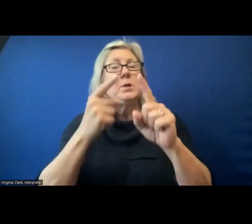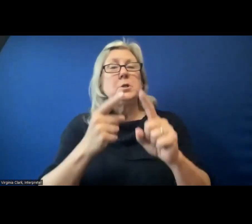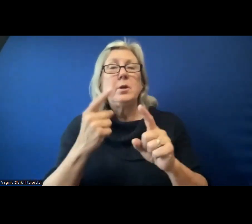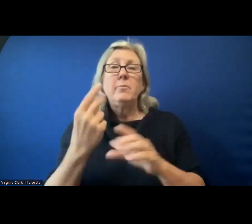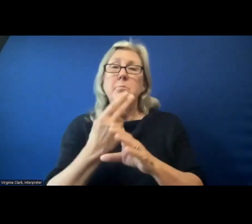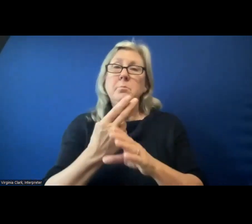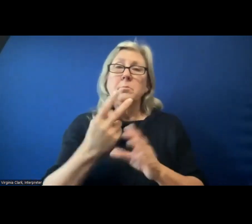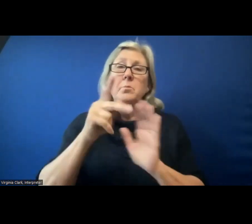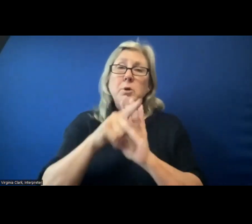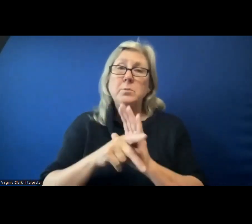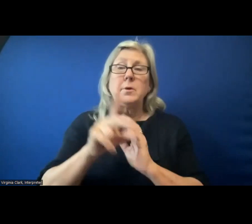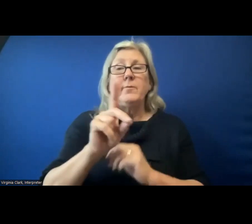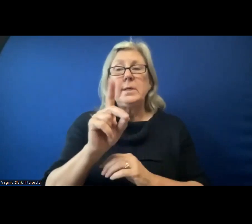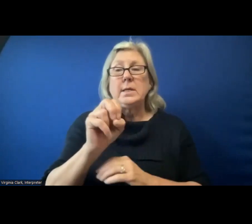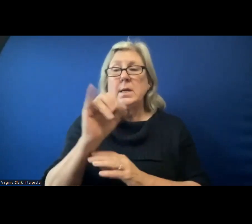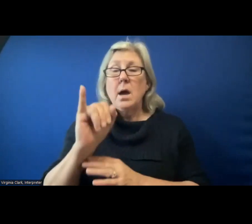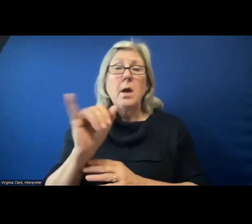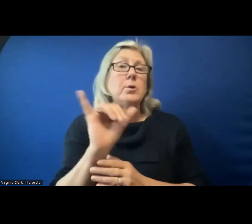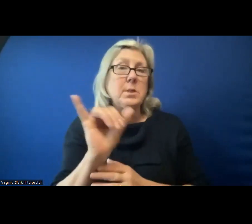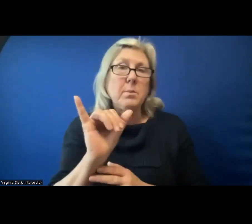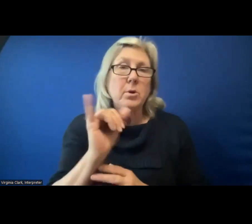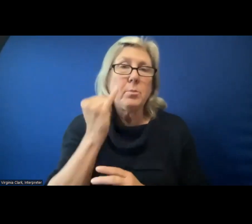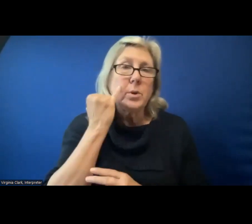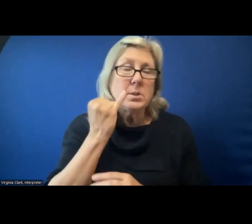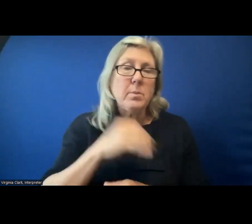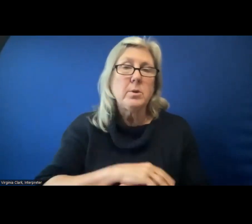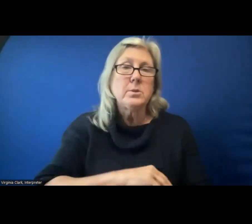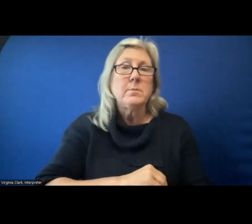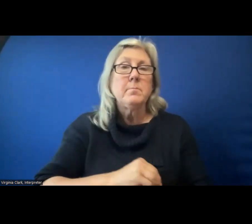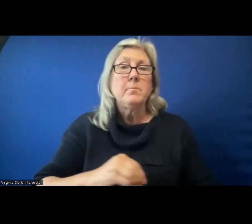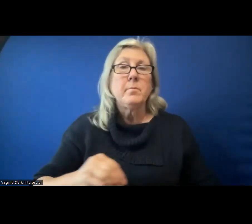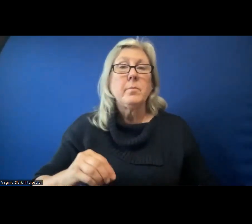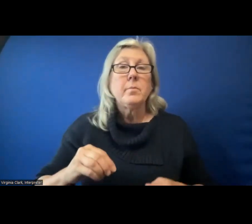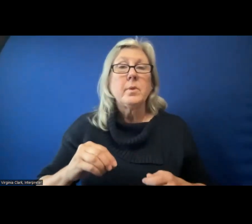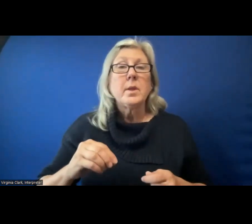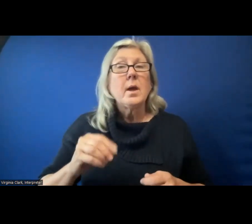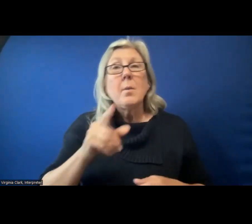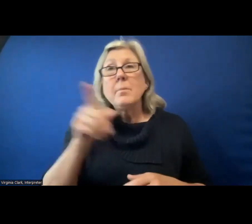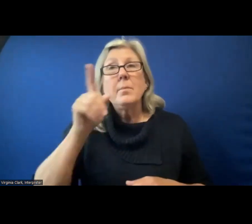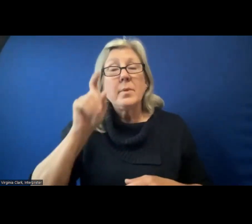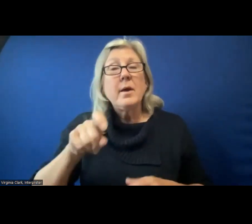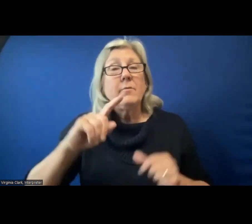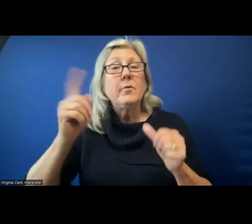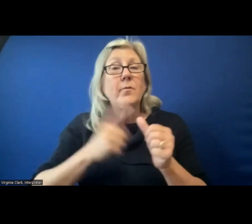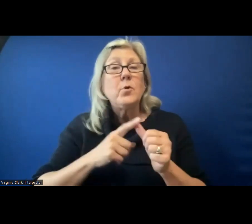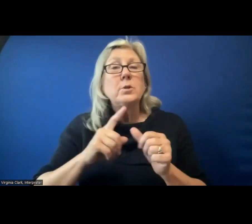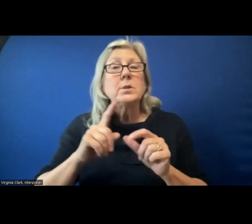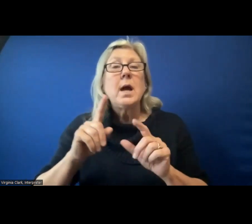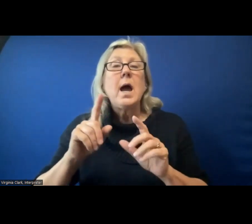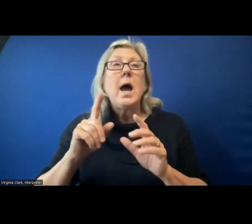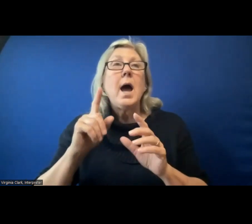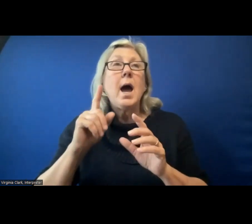of DEI or similar principles that they must first ask about all persons when creating